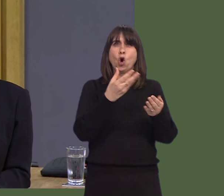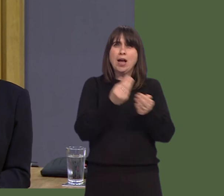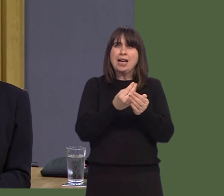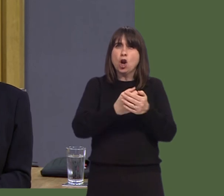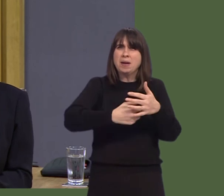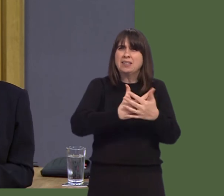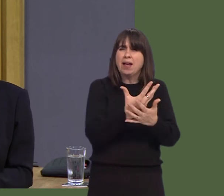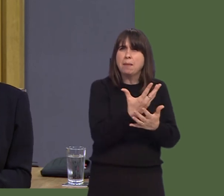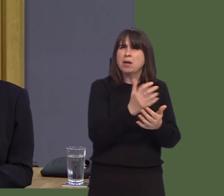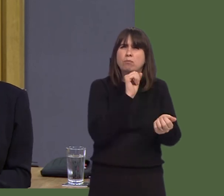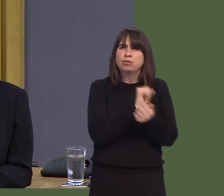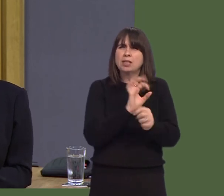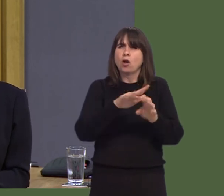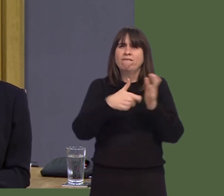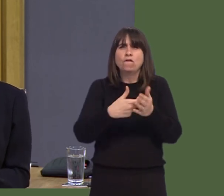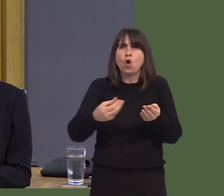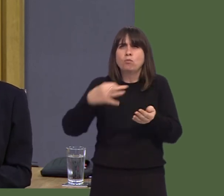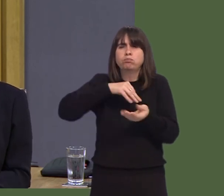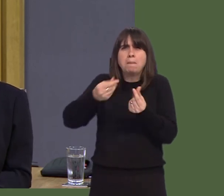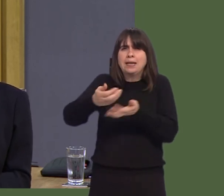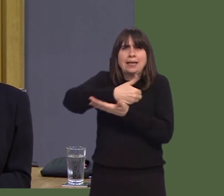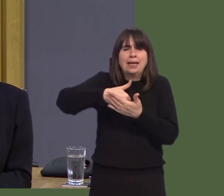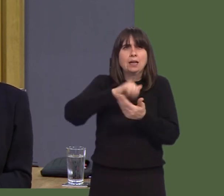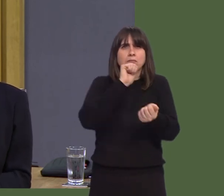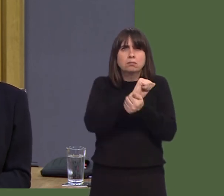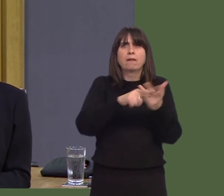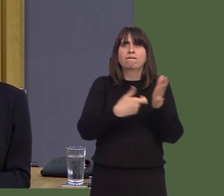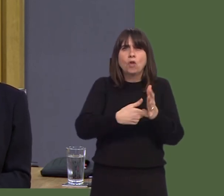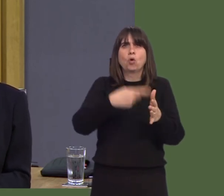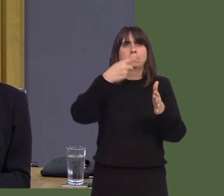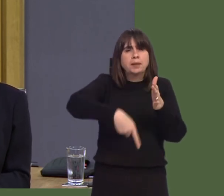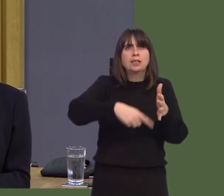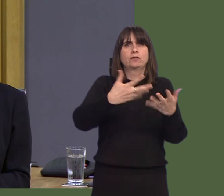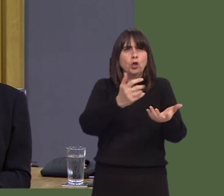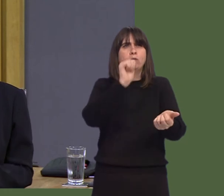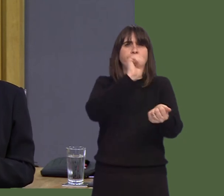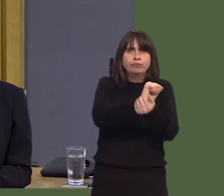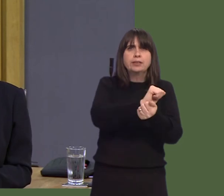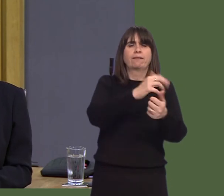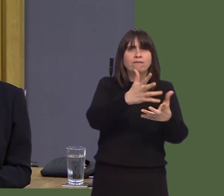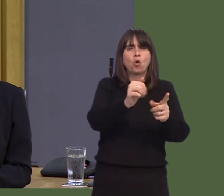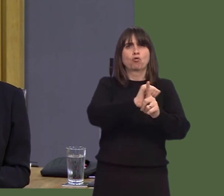The third world is an old-fashioned and discriminatory description anyway. We talk of the developing world these days.